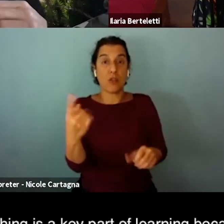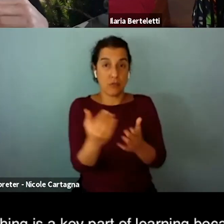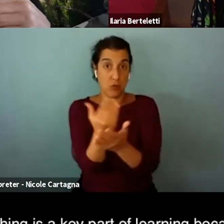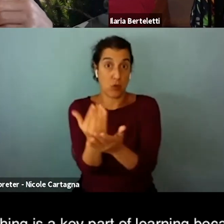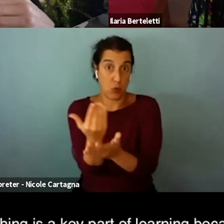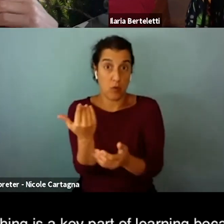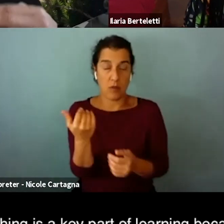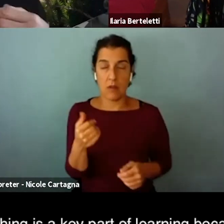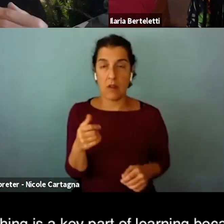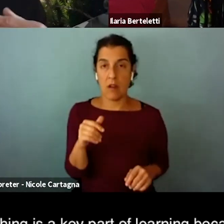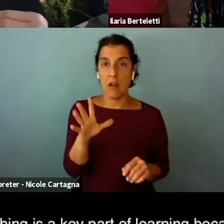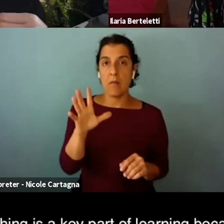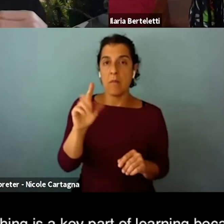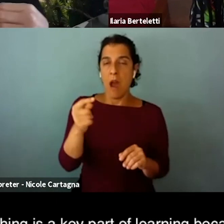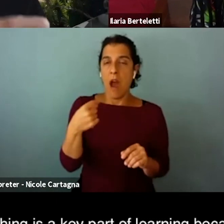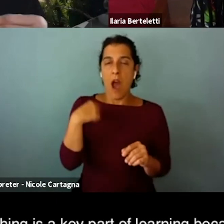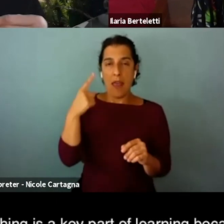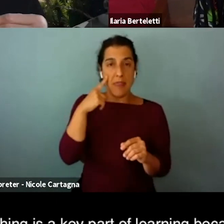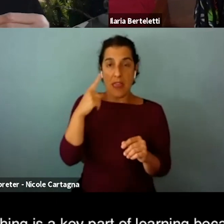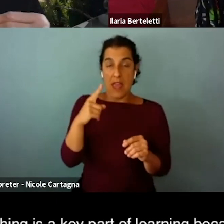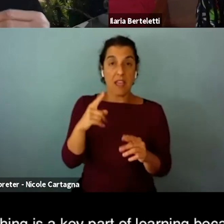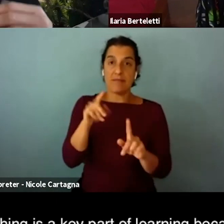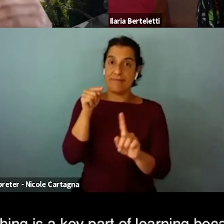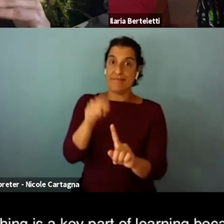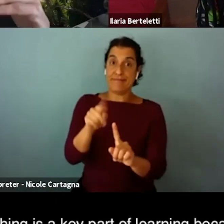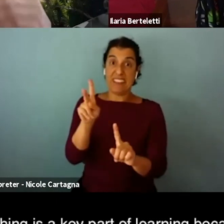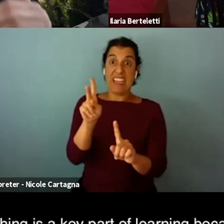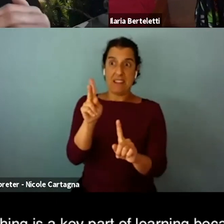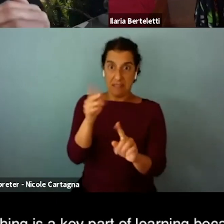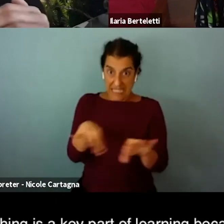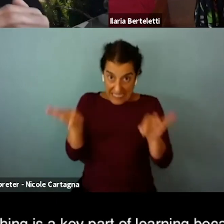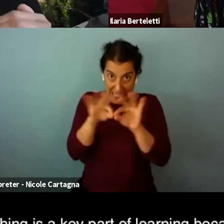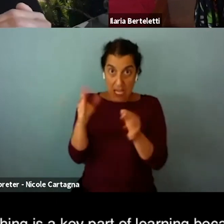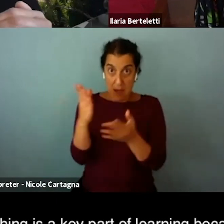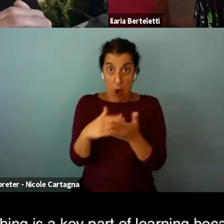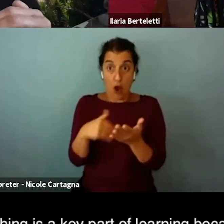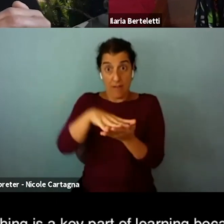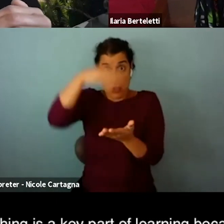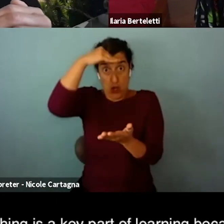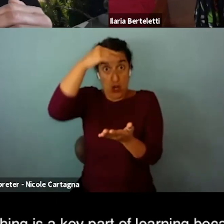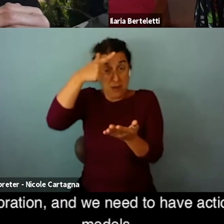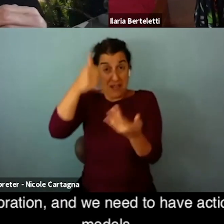but i think that this whole thing is a key part of learning because play is so important and so